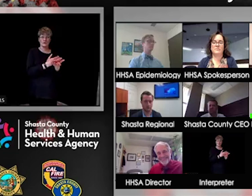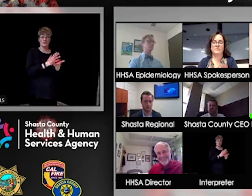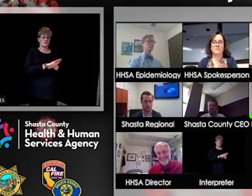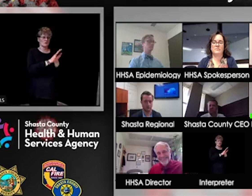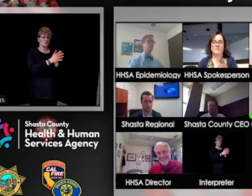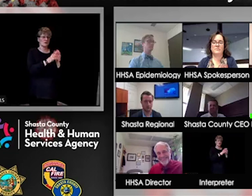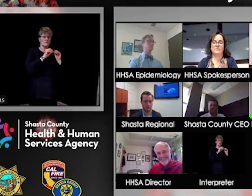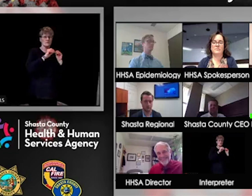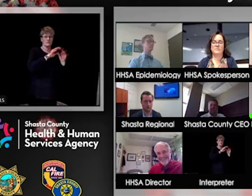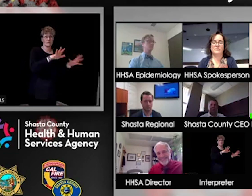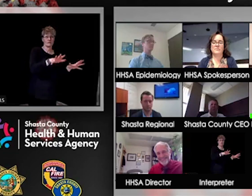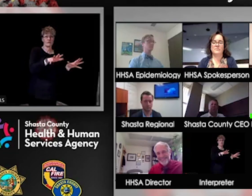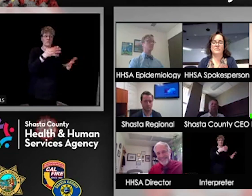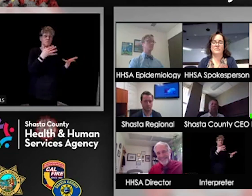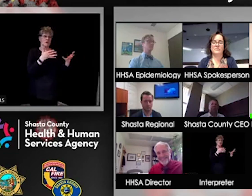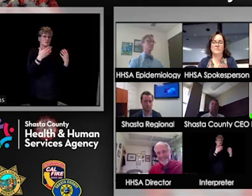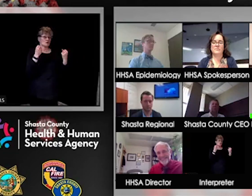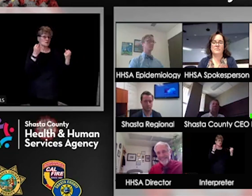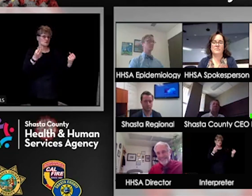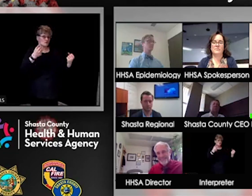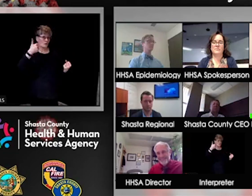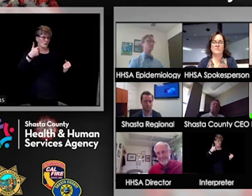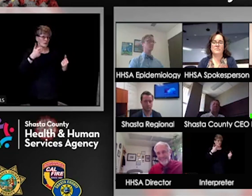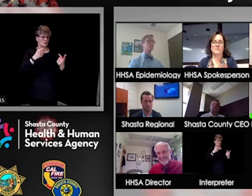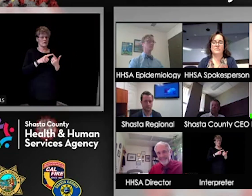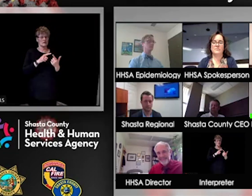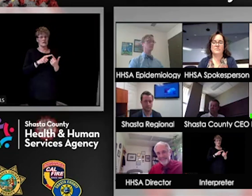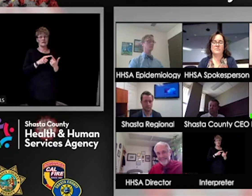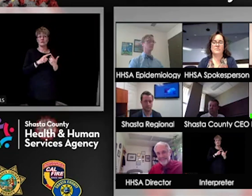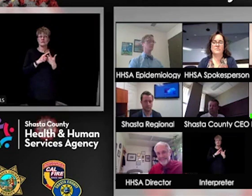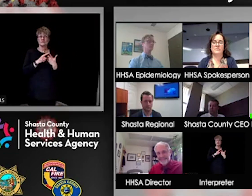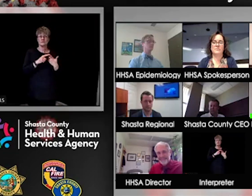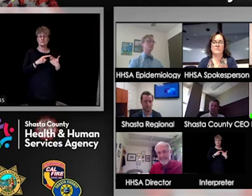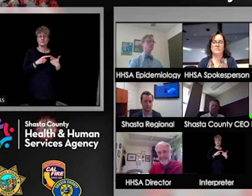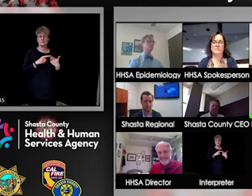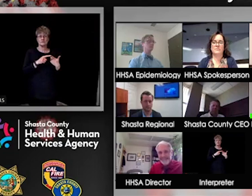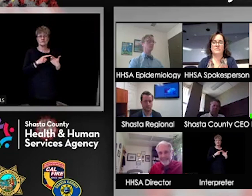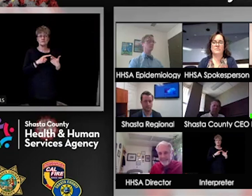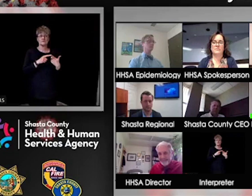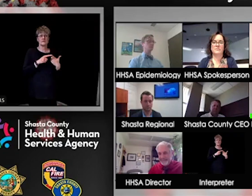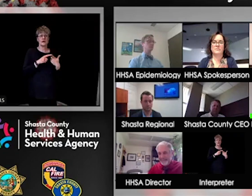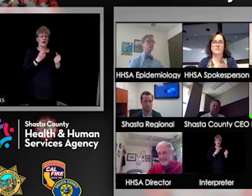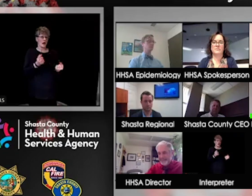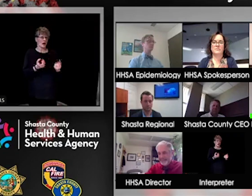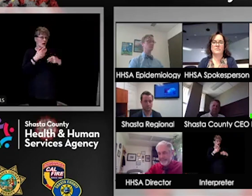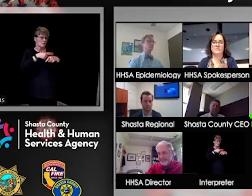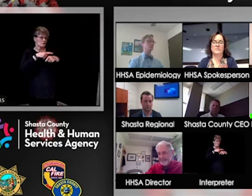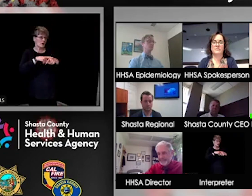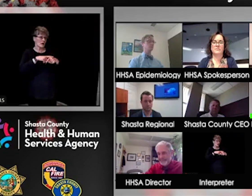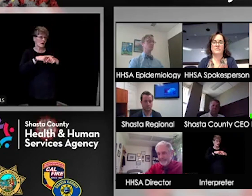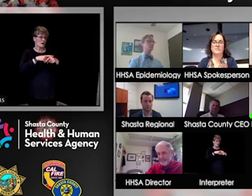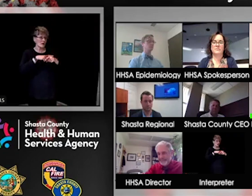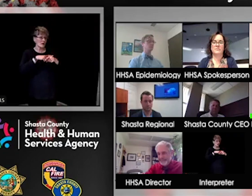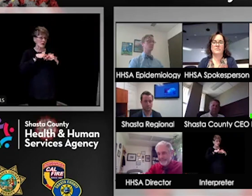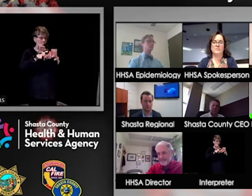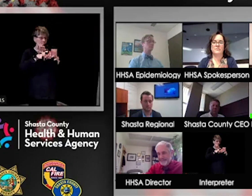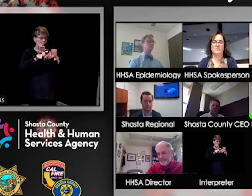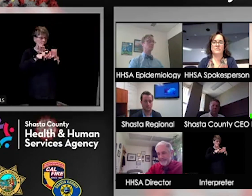How likely is it that it survives on surfaces and so there's a lot of other considerations.